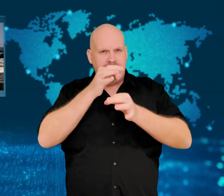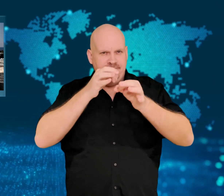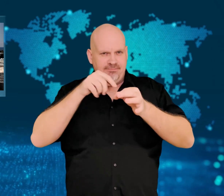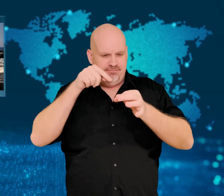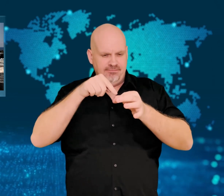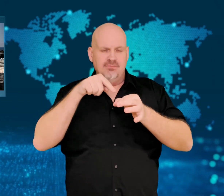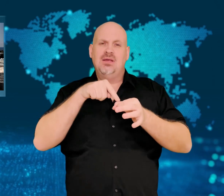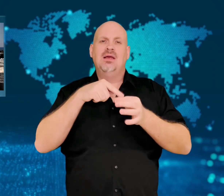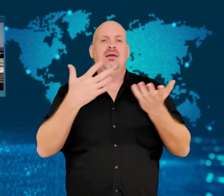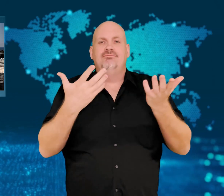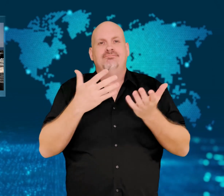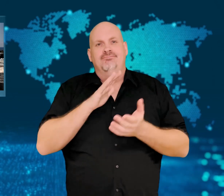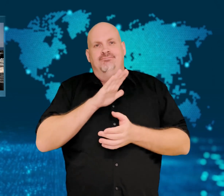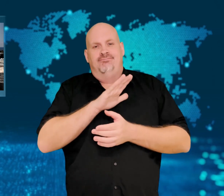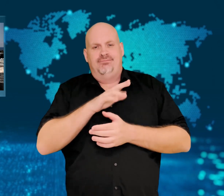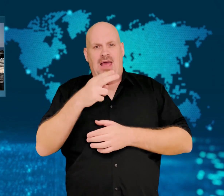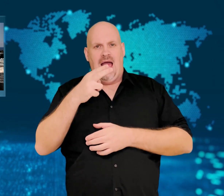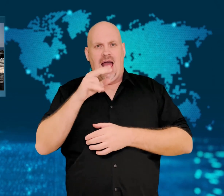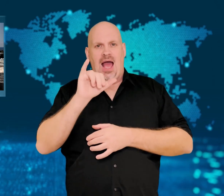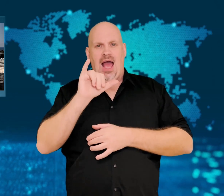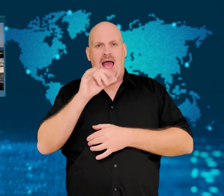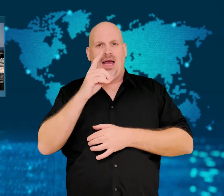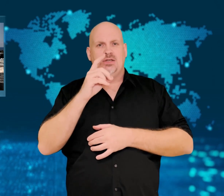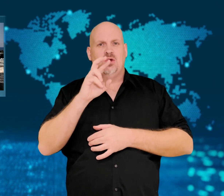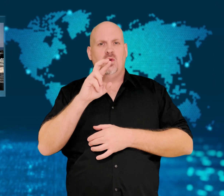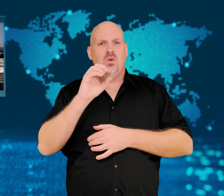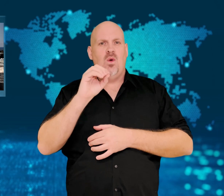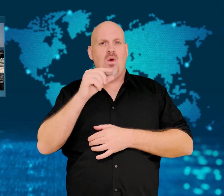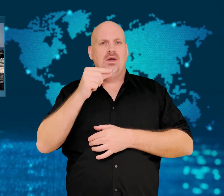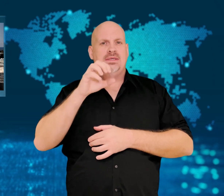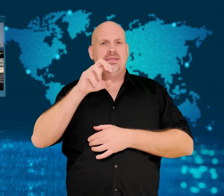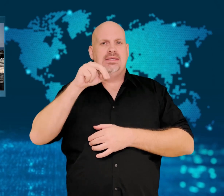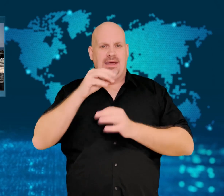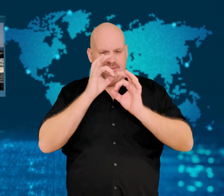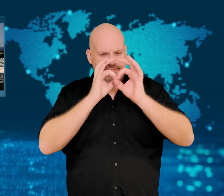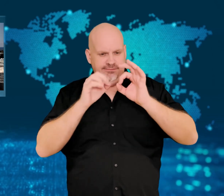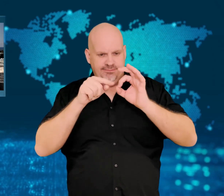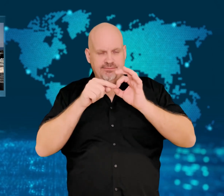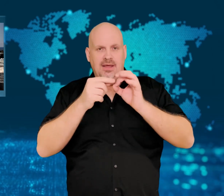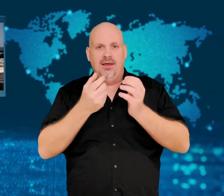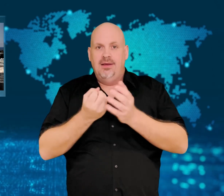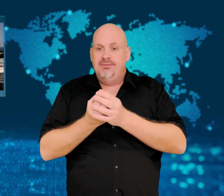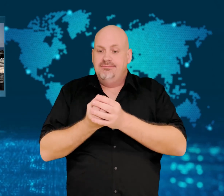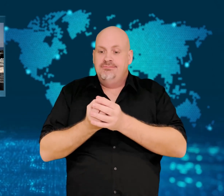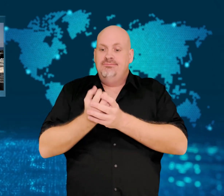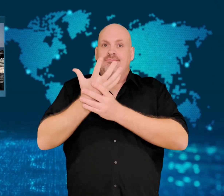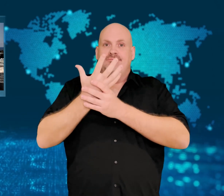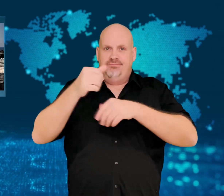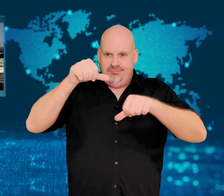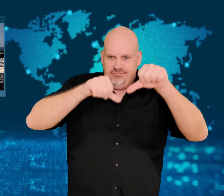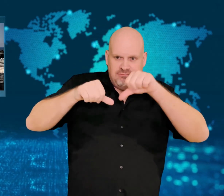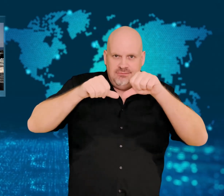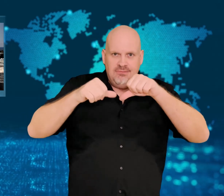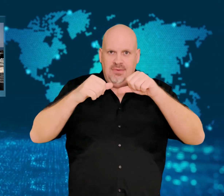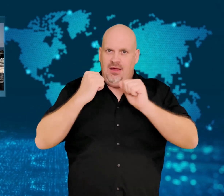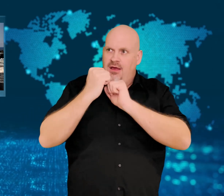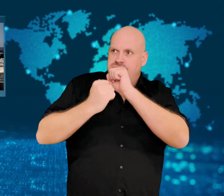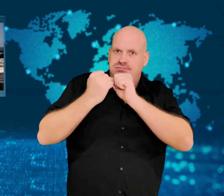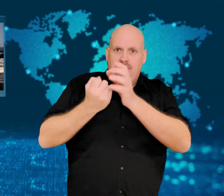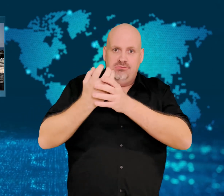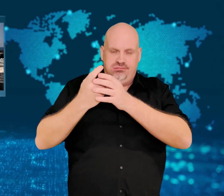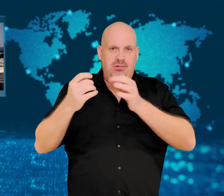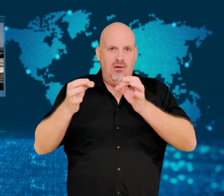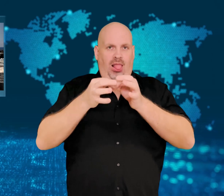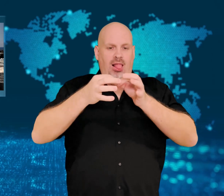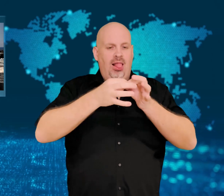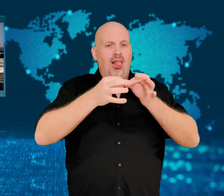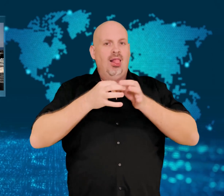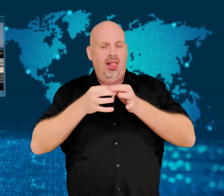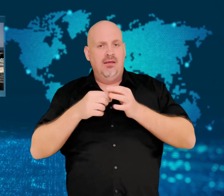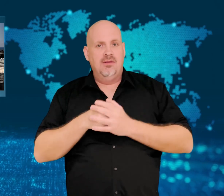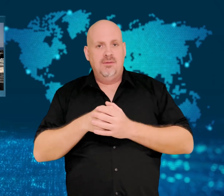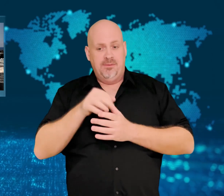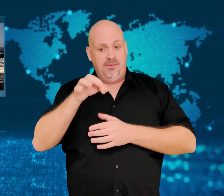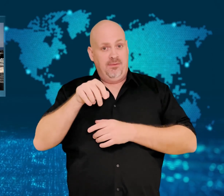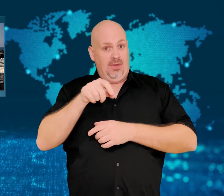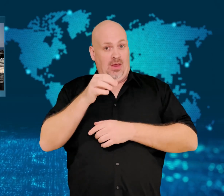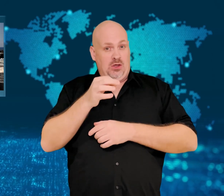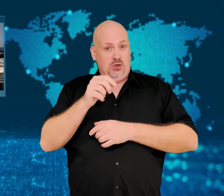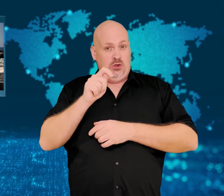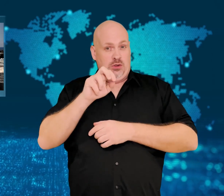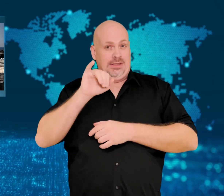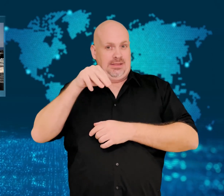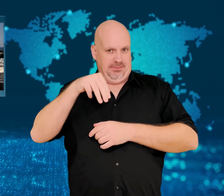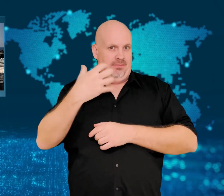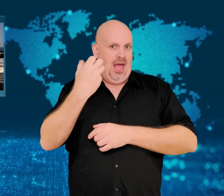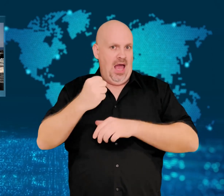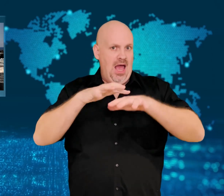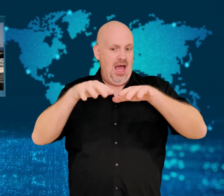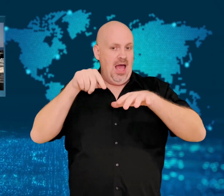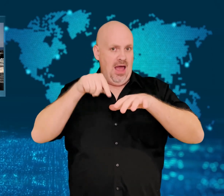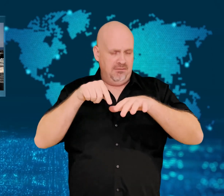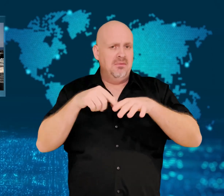It will still have tritium, which is a naturally occurring radioactive